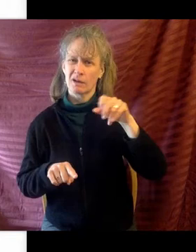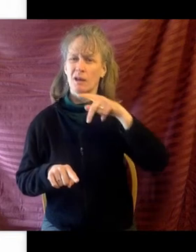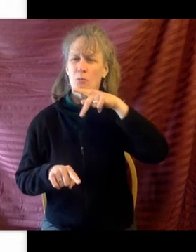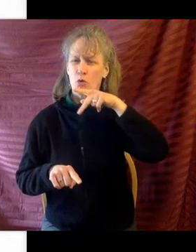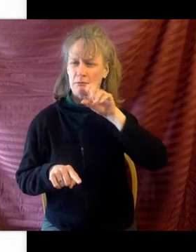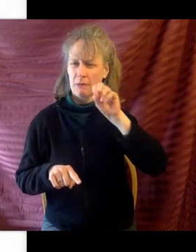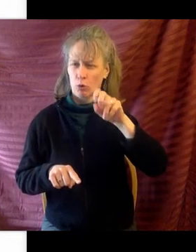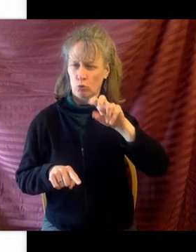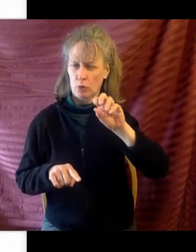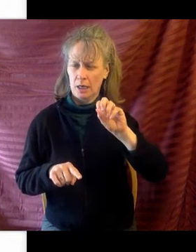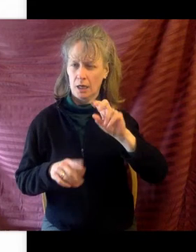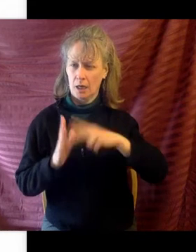that are interested.